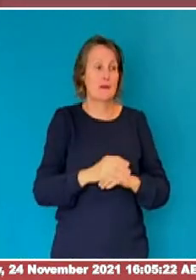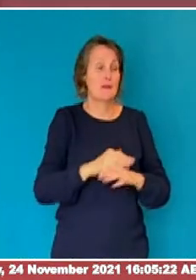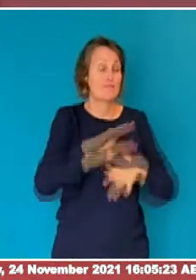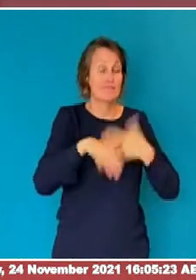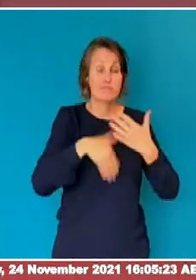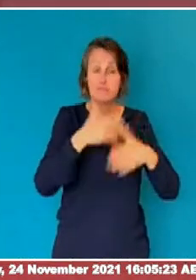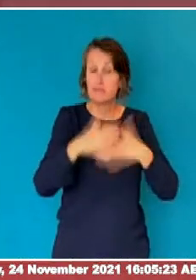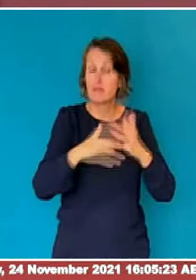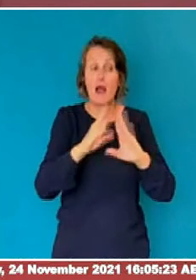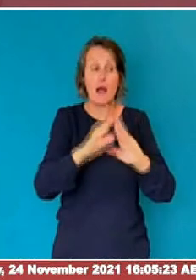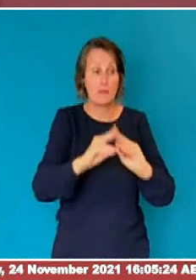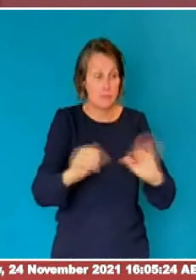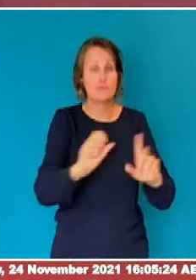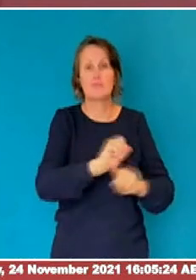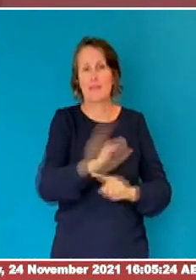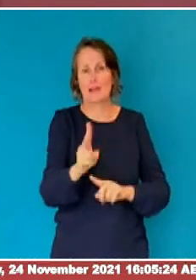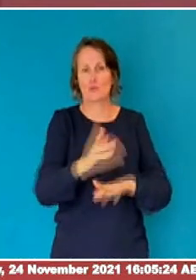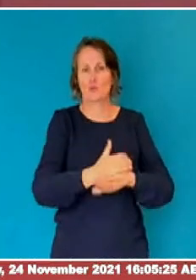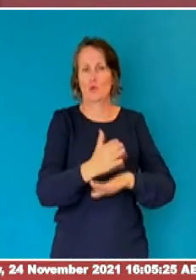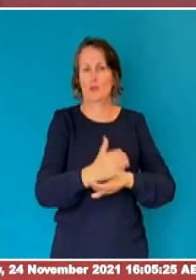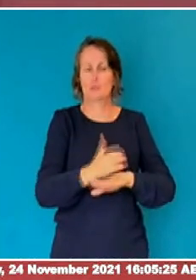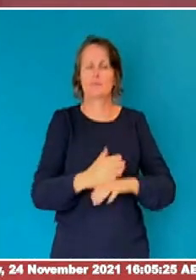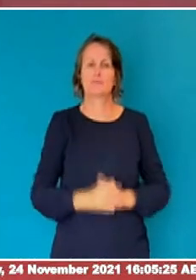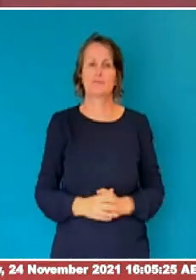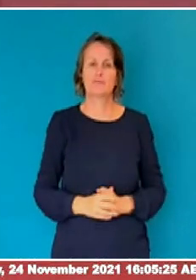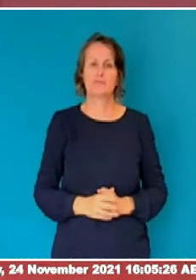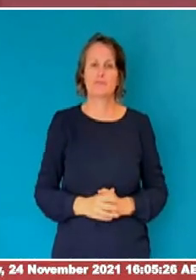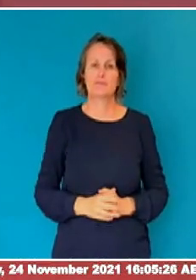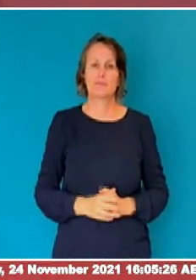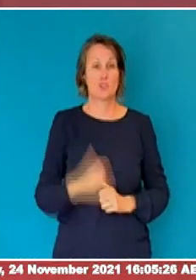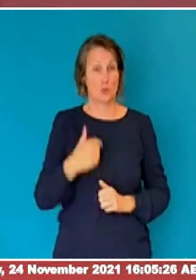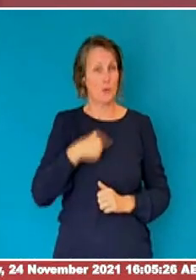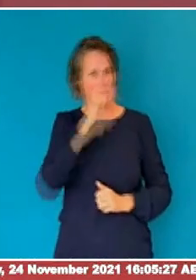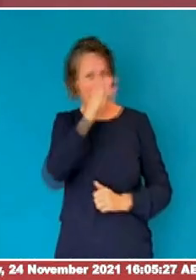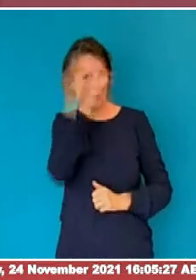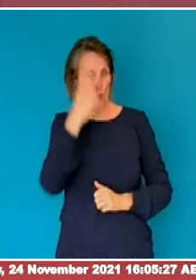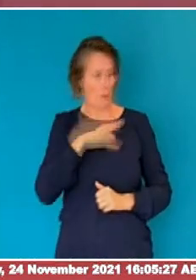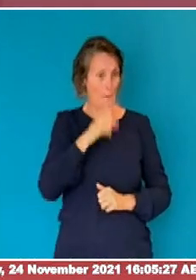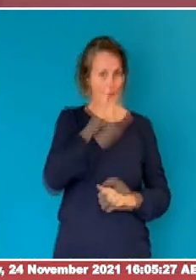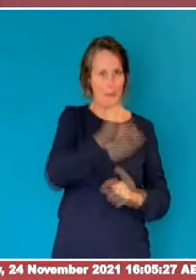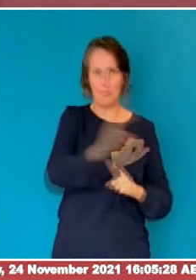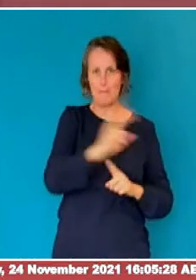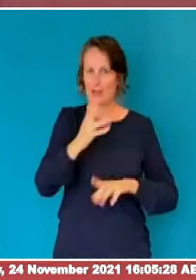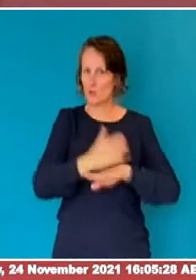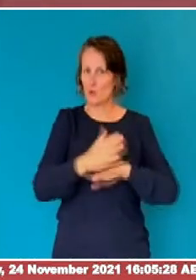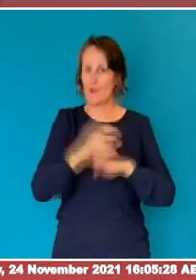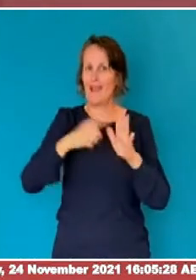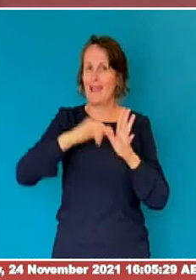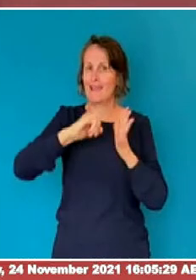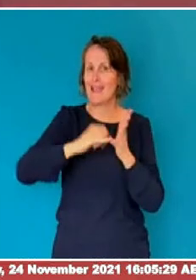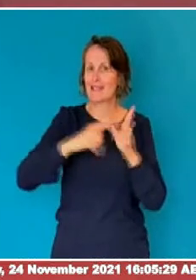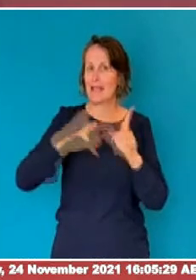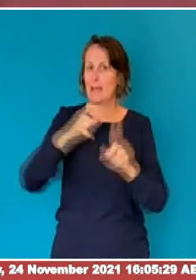One of the key things we focus on is returning people back to work as soon as we possibly can.